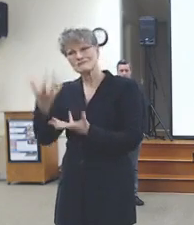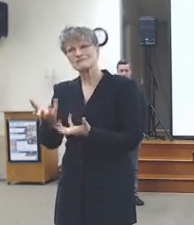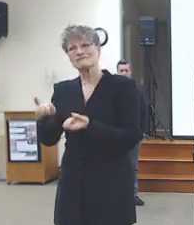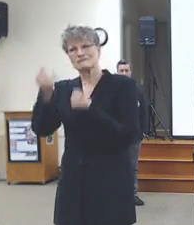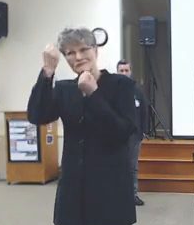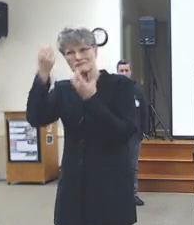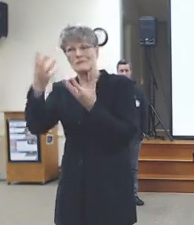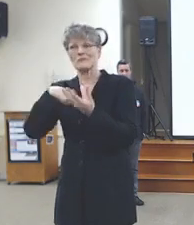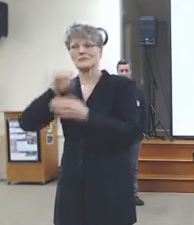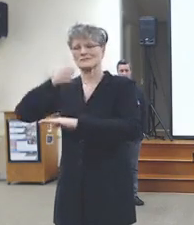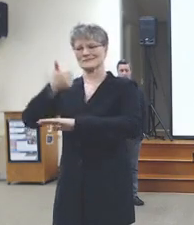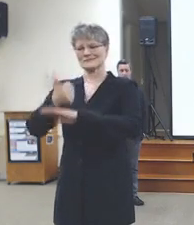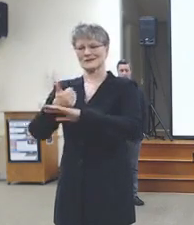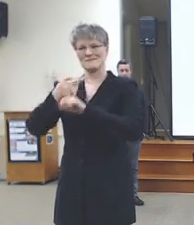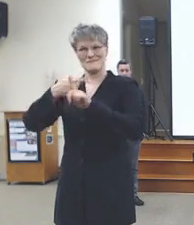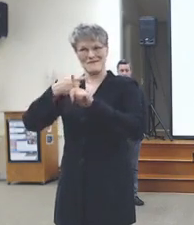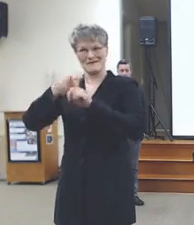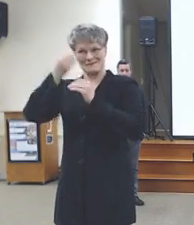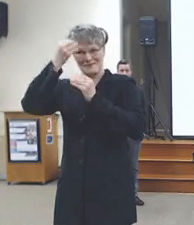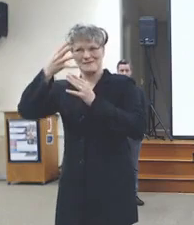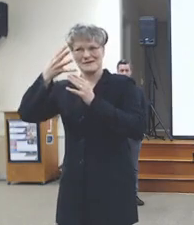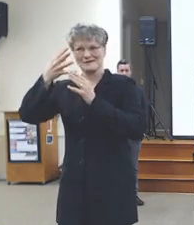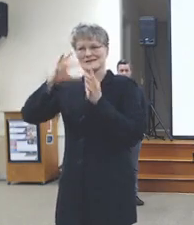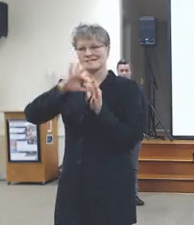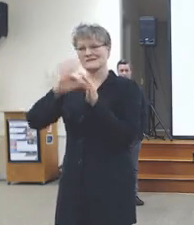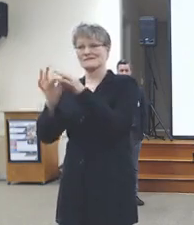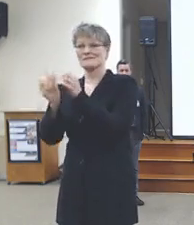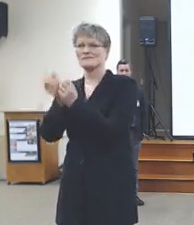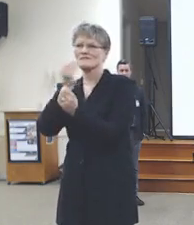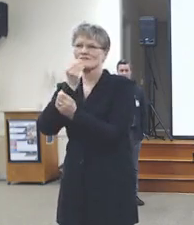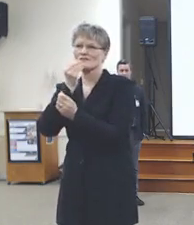for our residents of our community within our district. So anyone that is